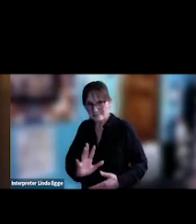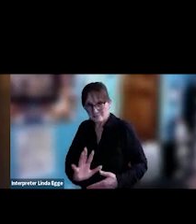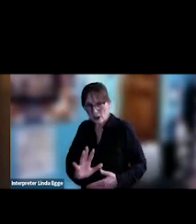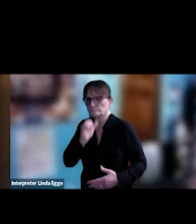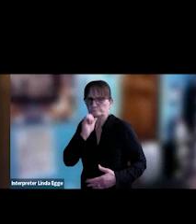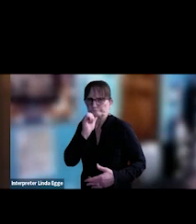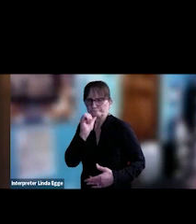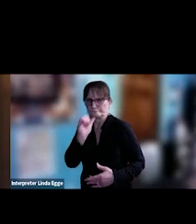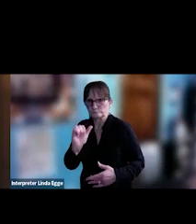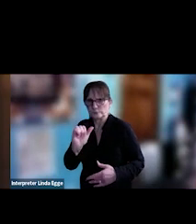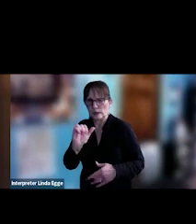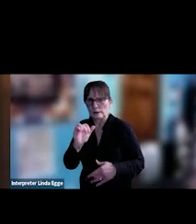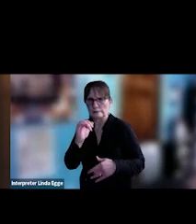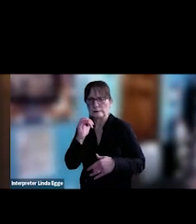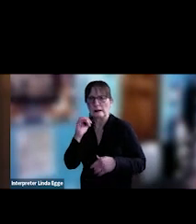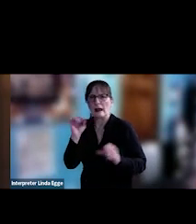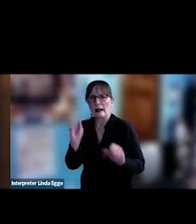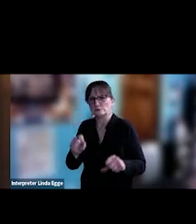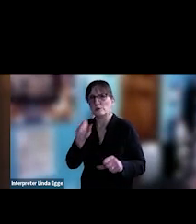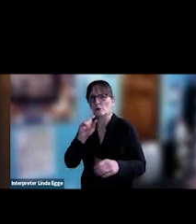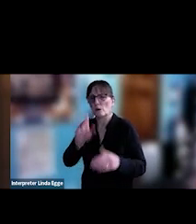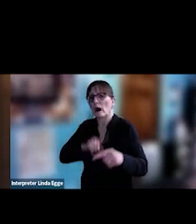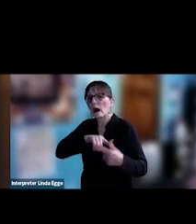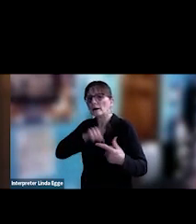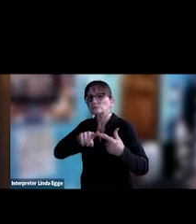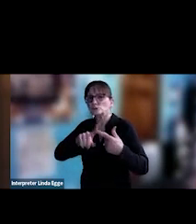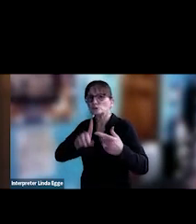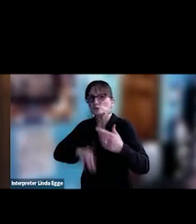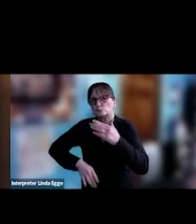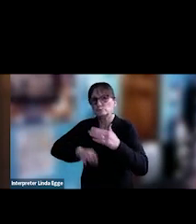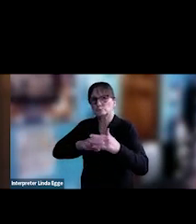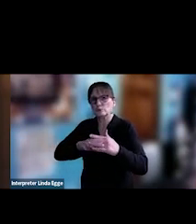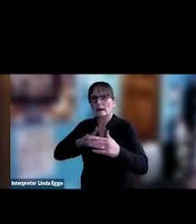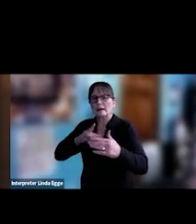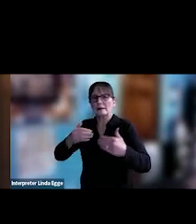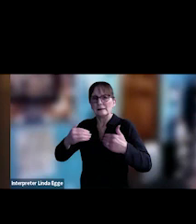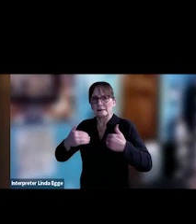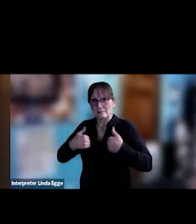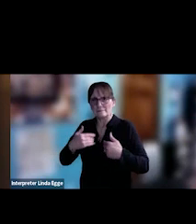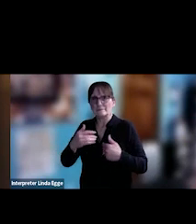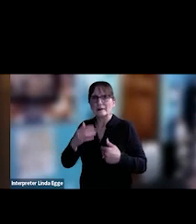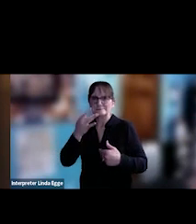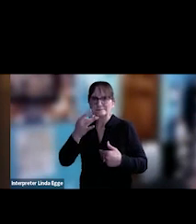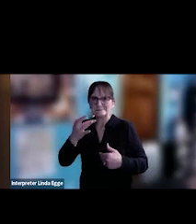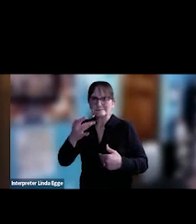for Medicare coverage until you reach age 65. And there is what's called an earnings limit